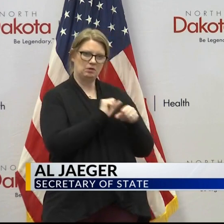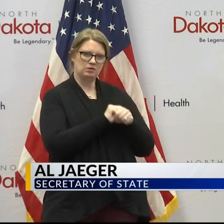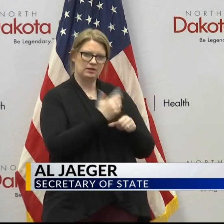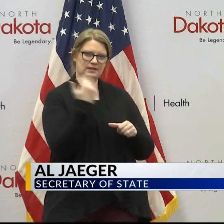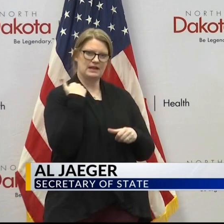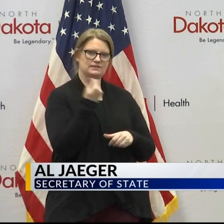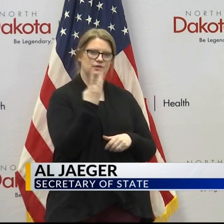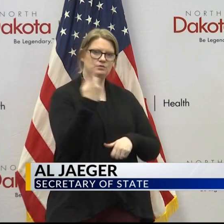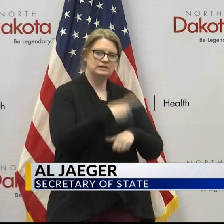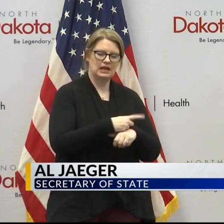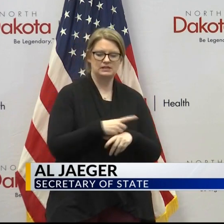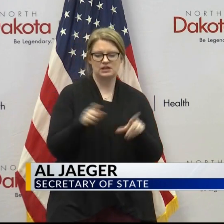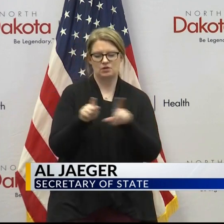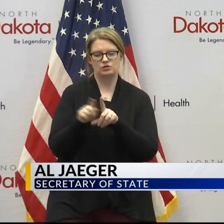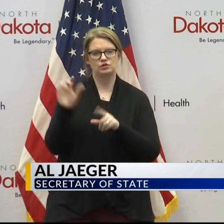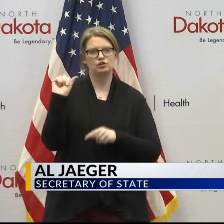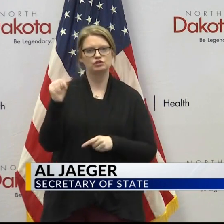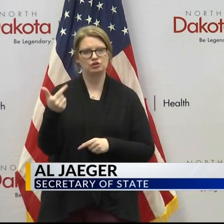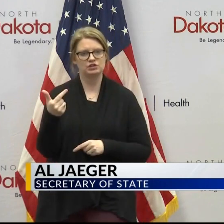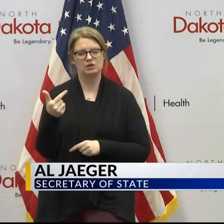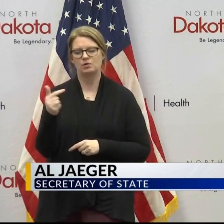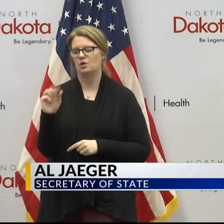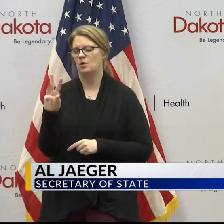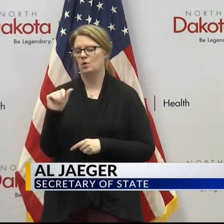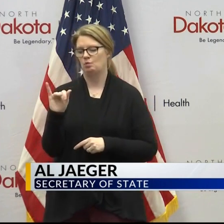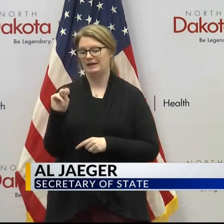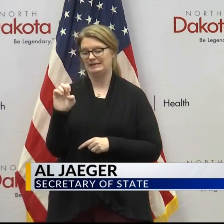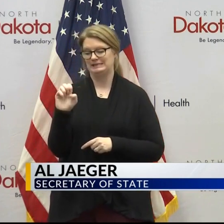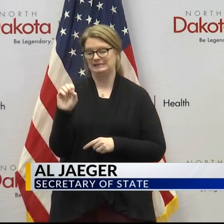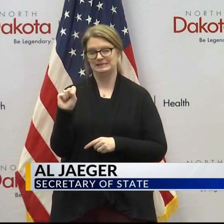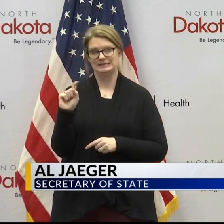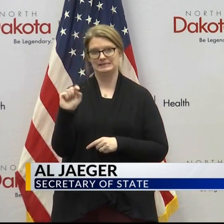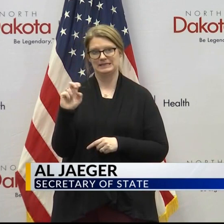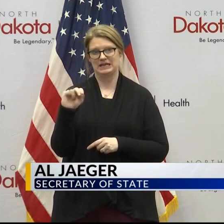TO YOU AND YOUR STAFF WHO HAVE BEEN INCREDIBLE OF WORKING WITH